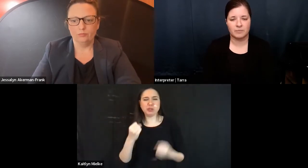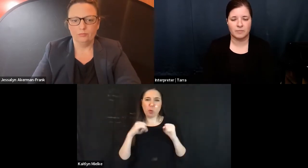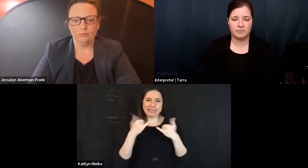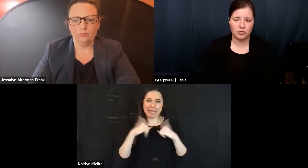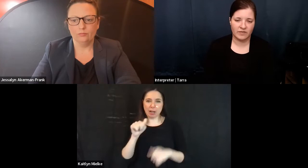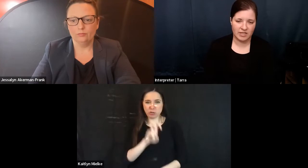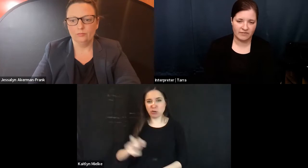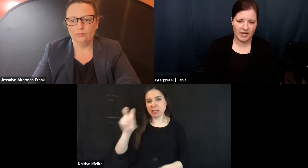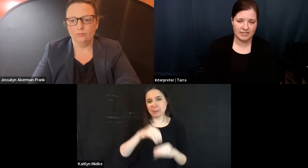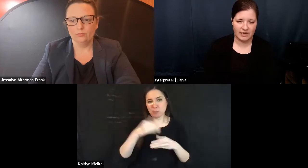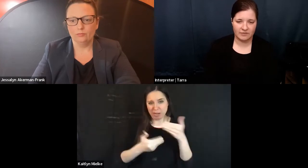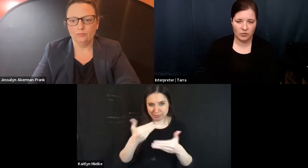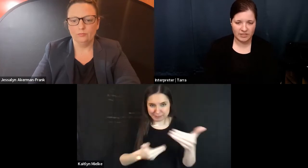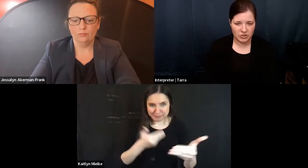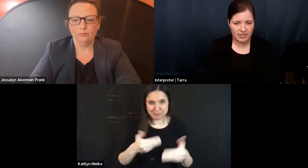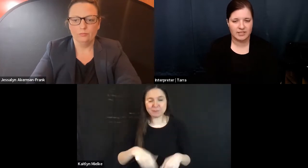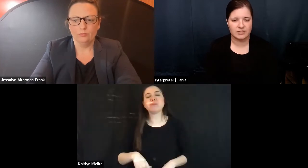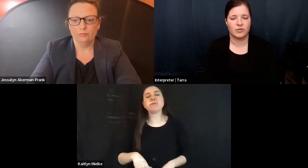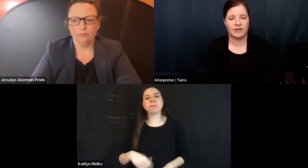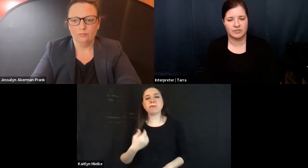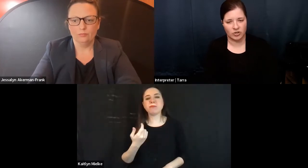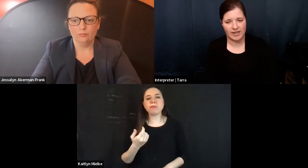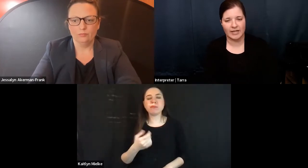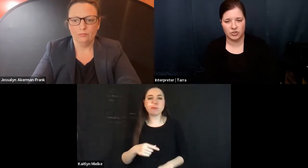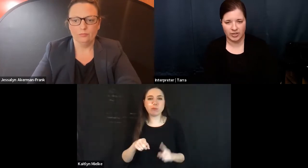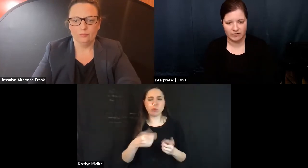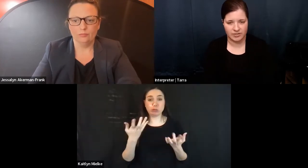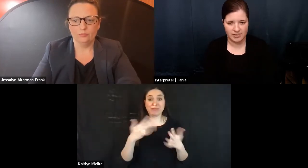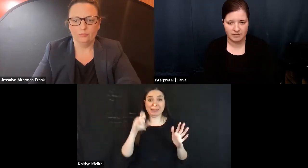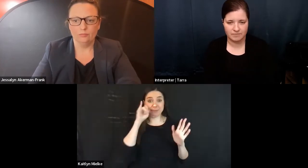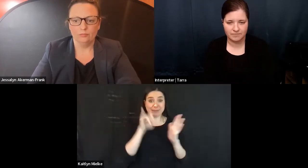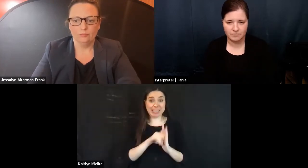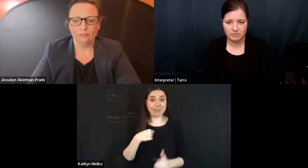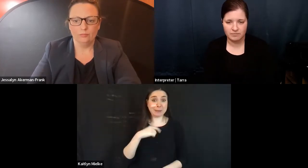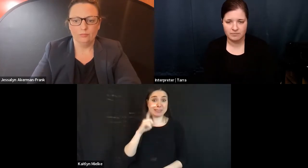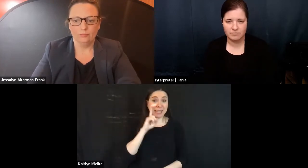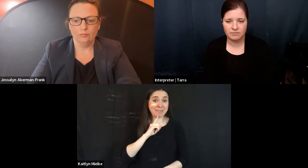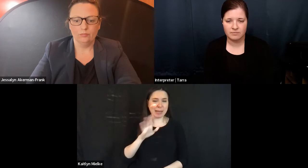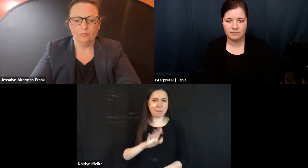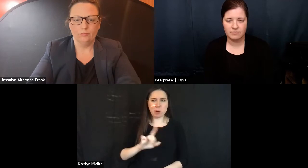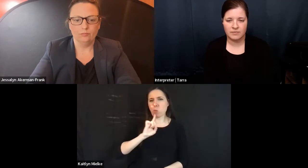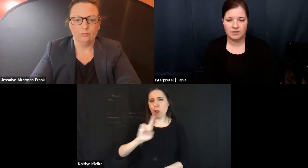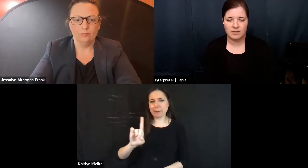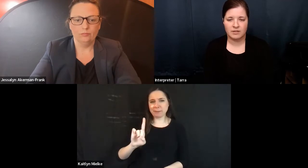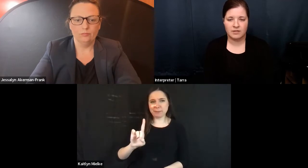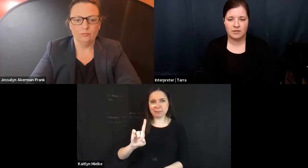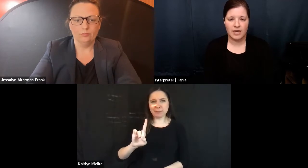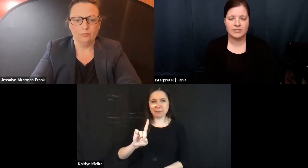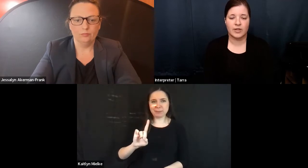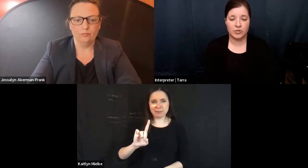That transition to being Deaf and then DeafBlind took a lot.